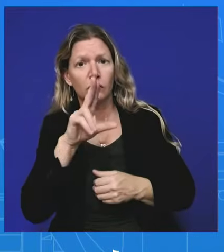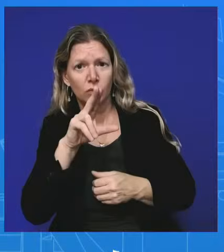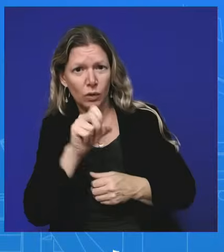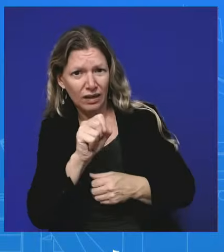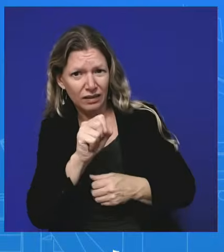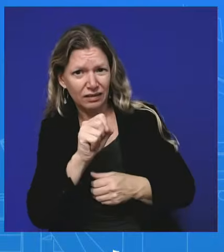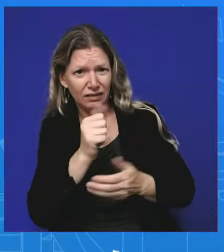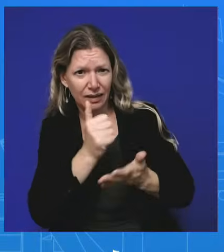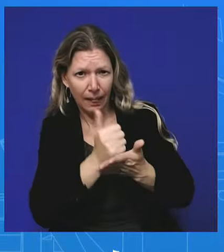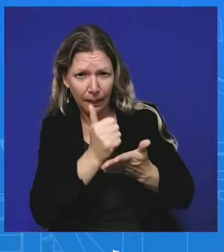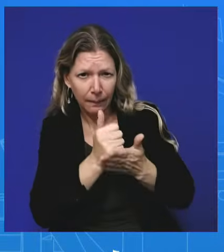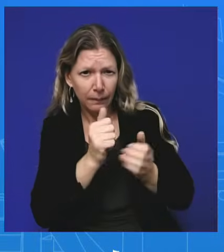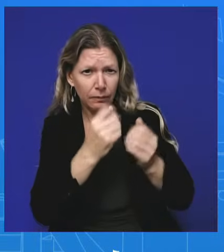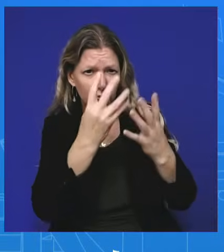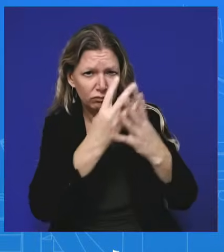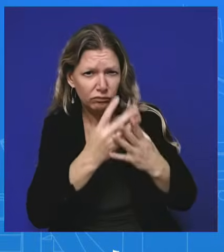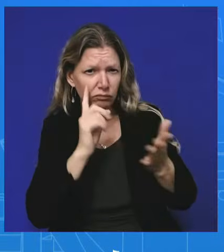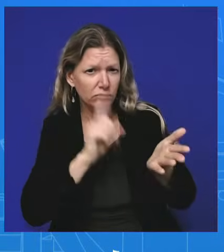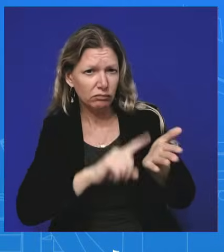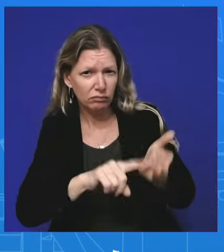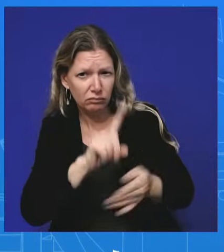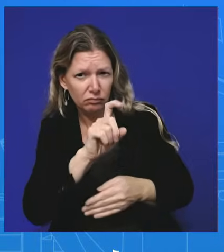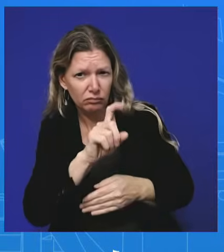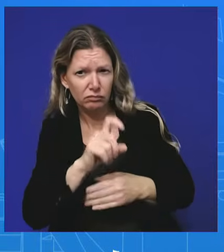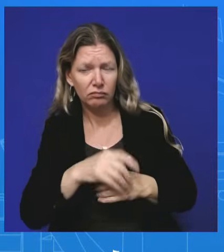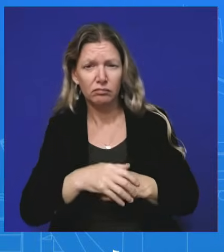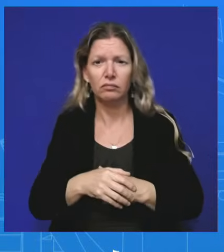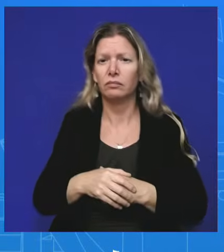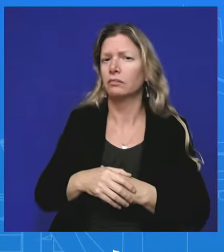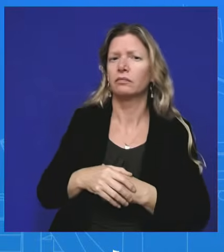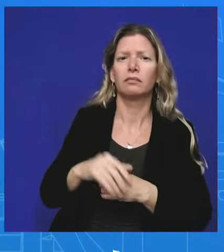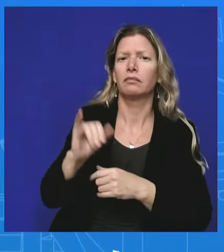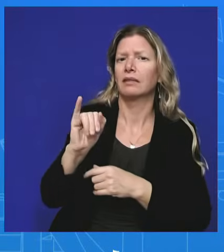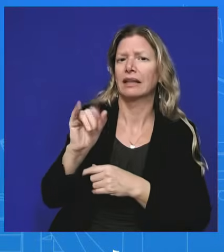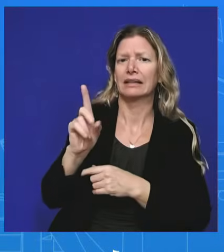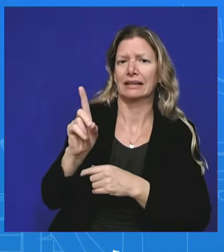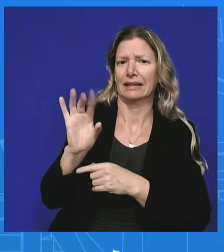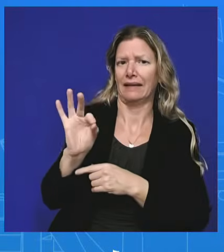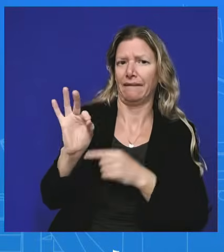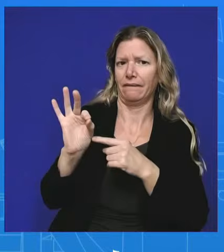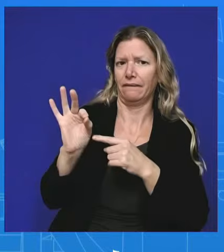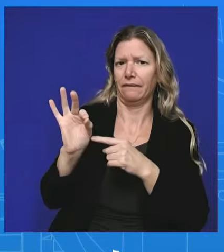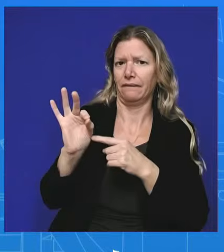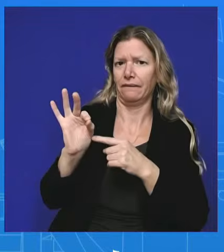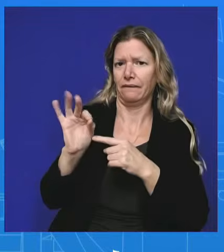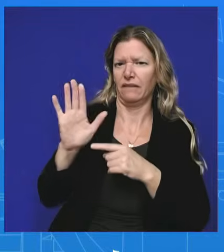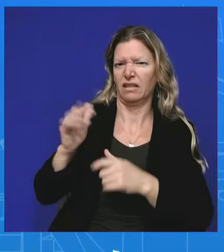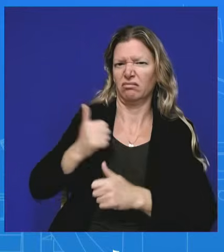And as I said, on this first day, it worked well. Ms. Jean-Pierre: Go ahead. The Press: On Jake Sullivan's travel this weekend.